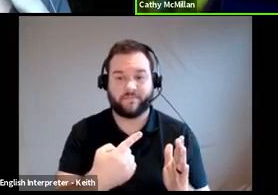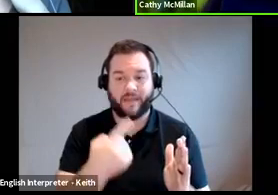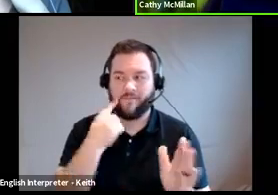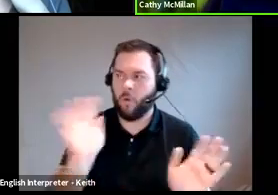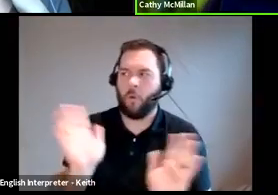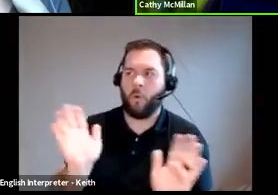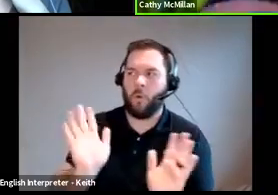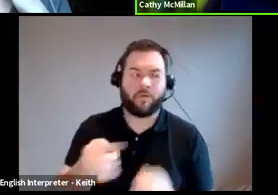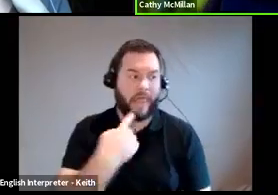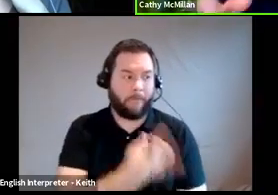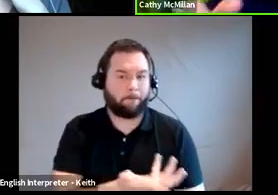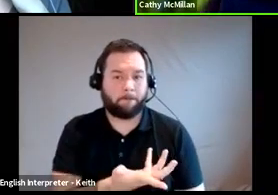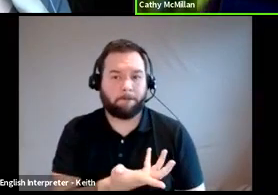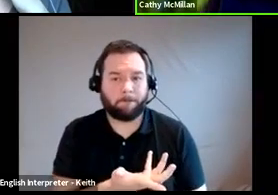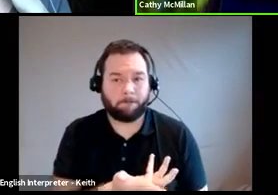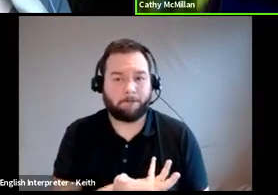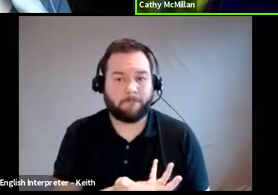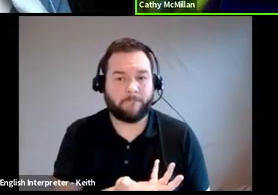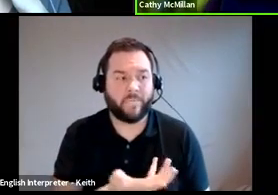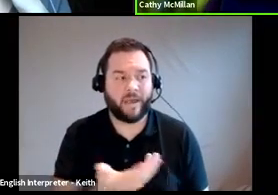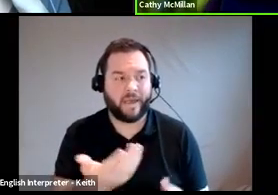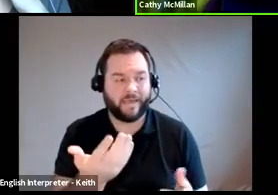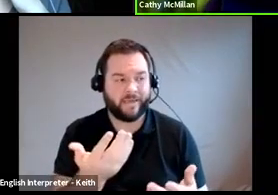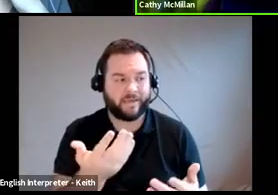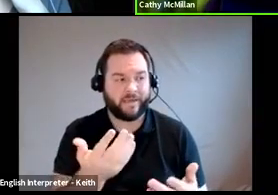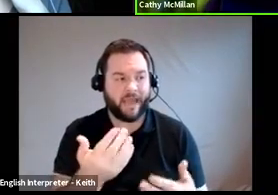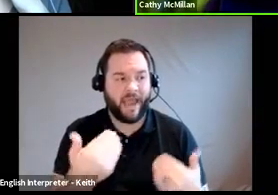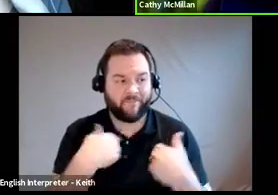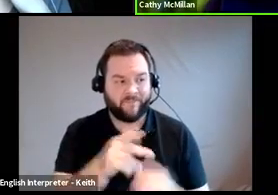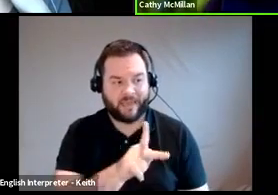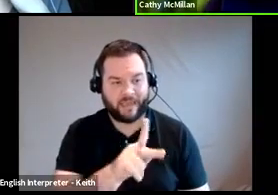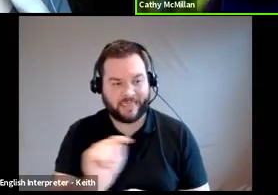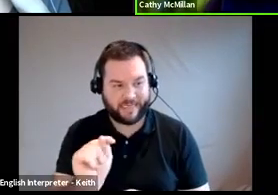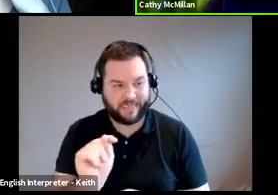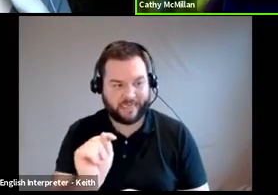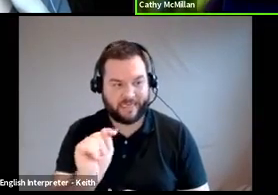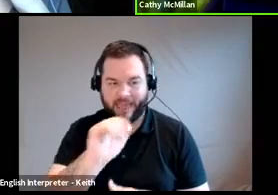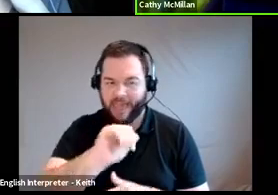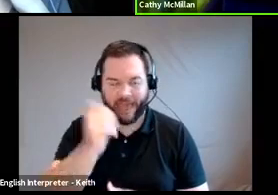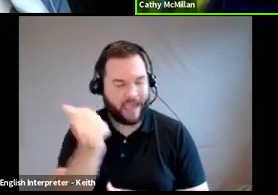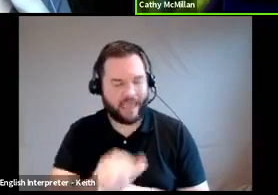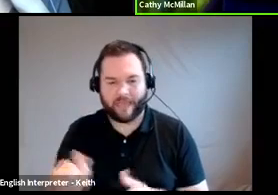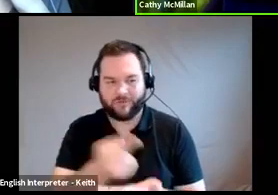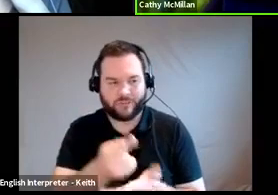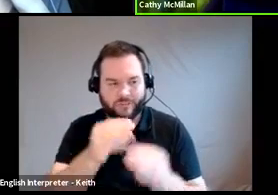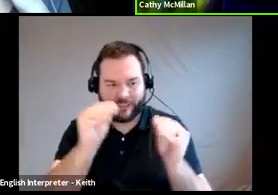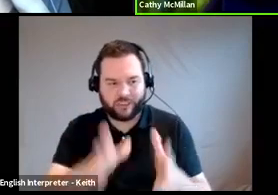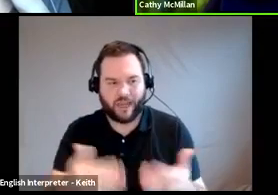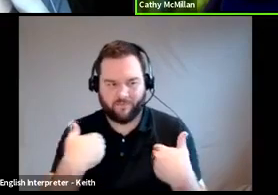and tell them. you know and tell them.